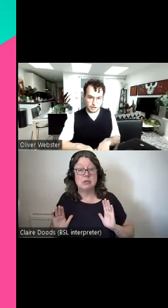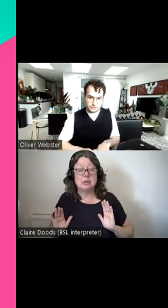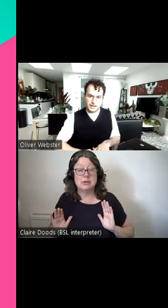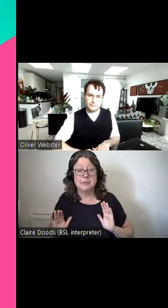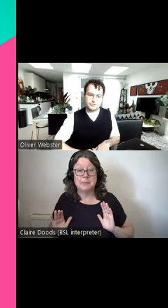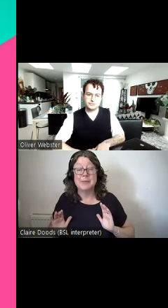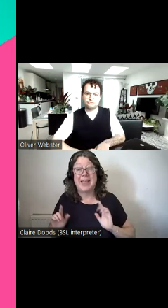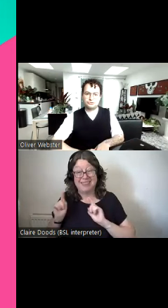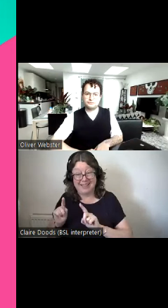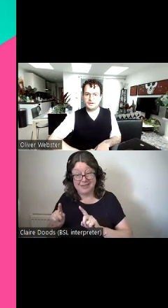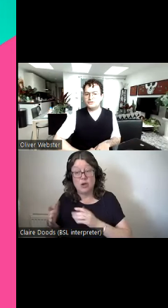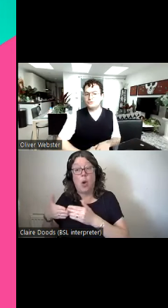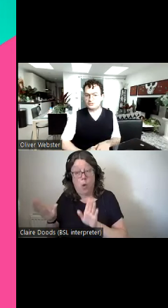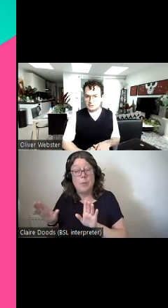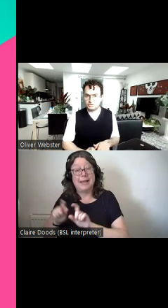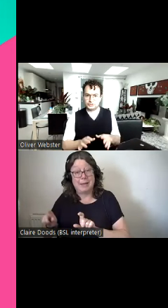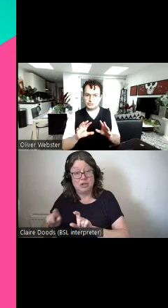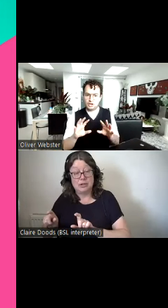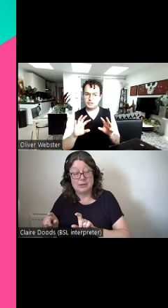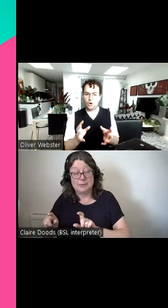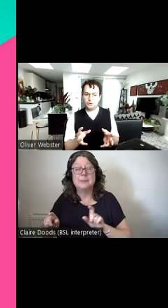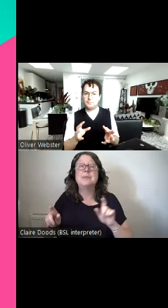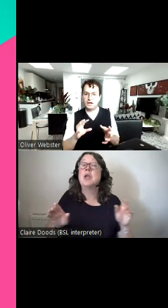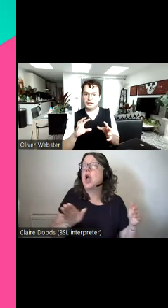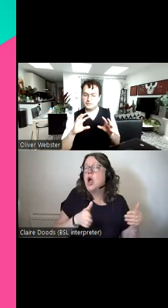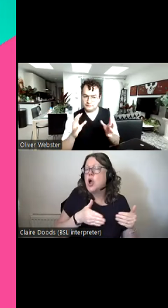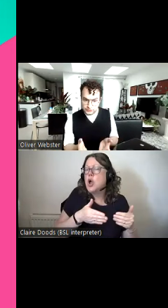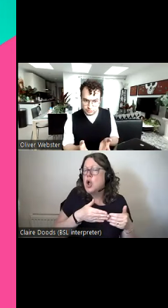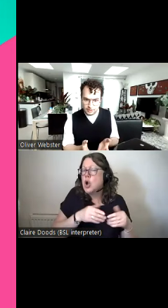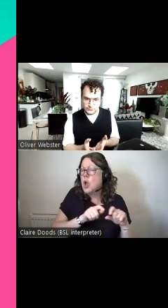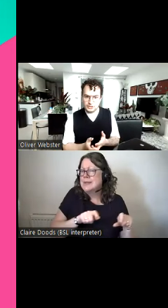Closed captions refer to subtitles which are turned on by the viewer.